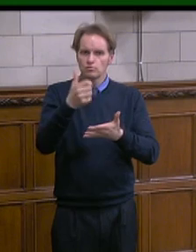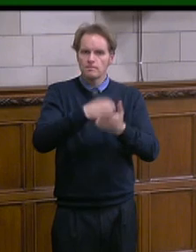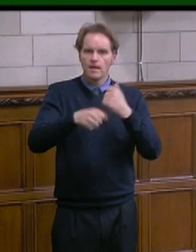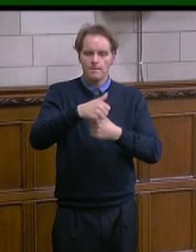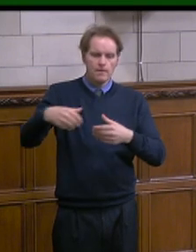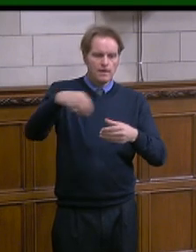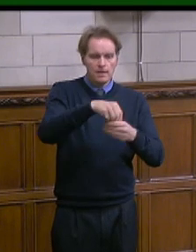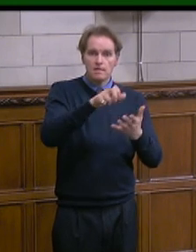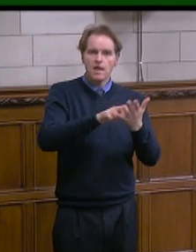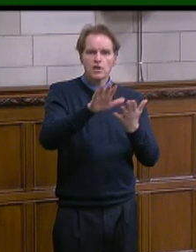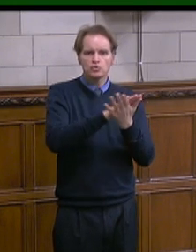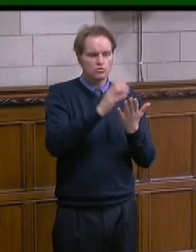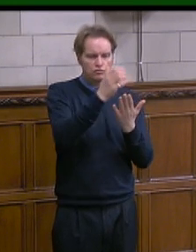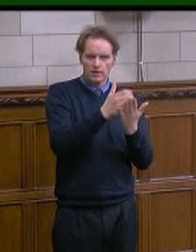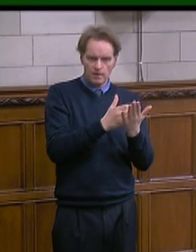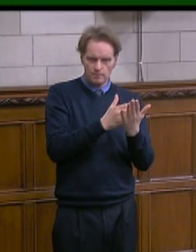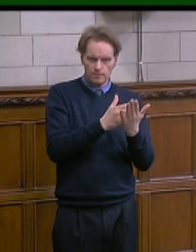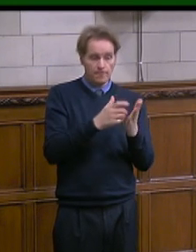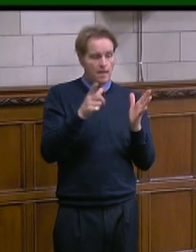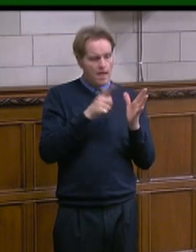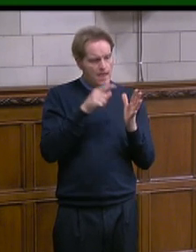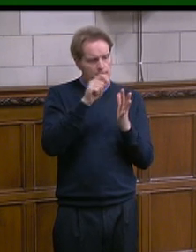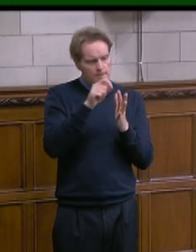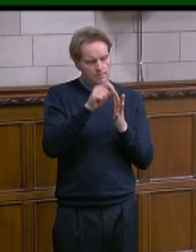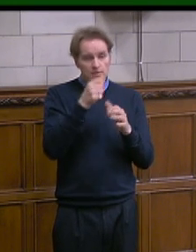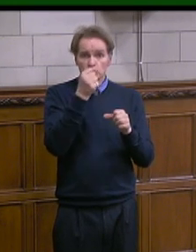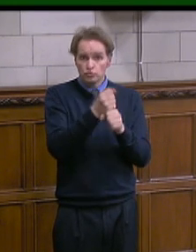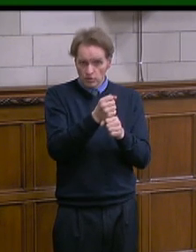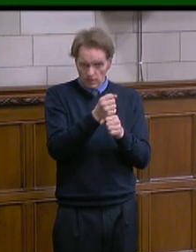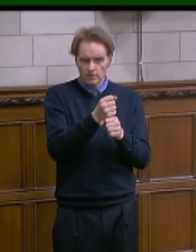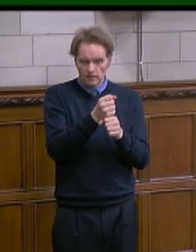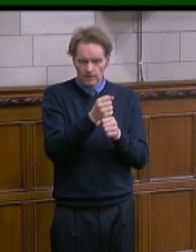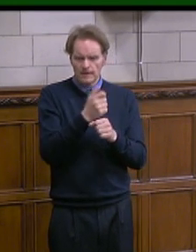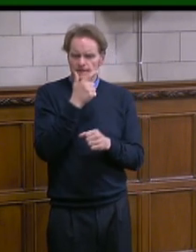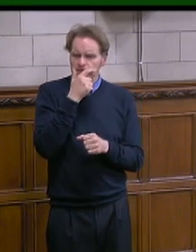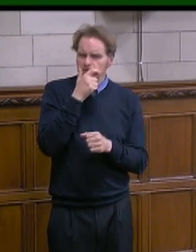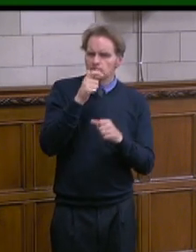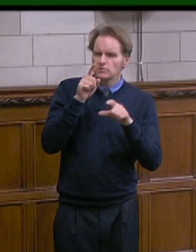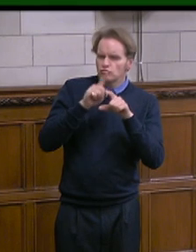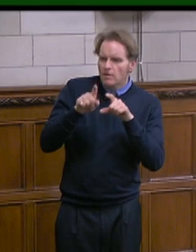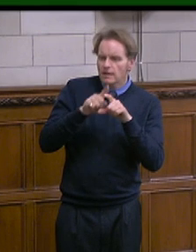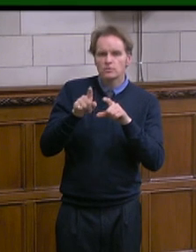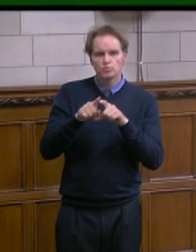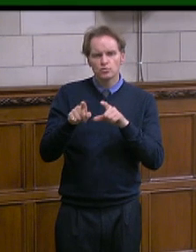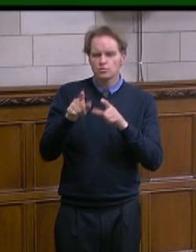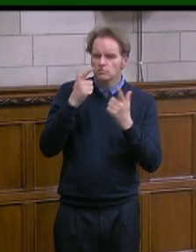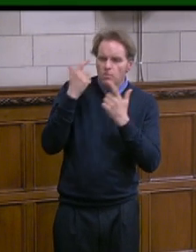The APPG has been trying to identify which Minister in which Department we should speak to about this important matter.